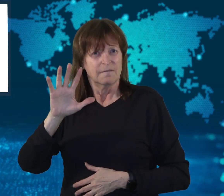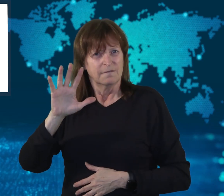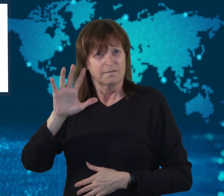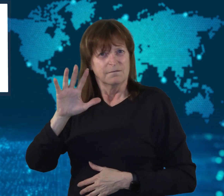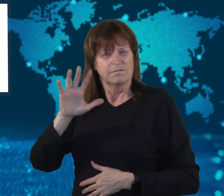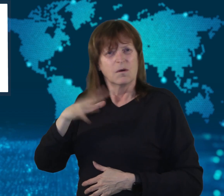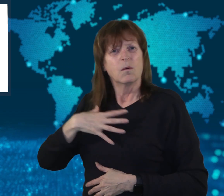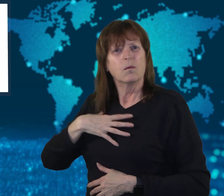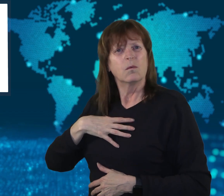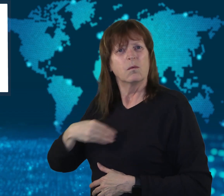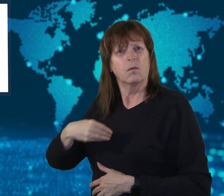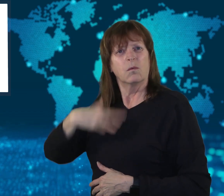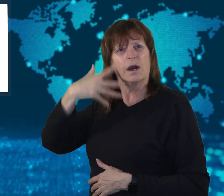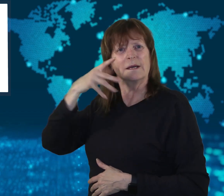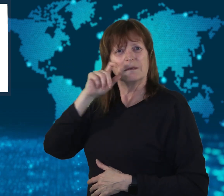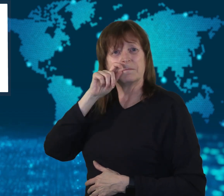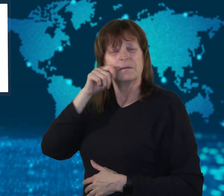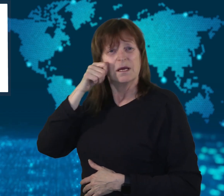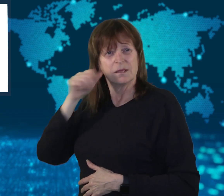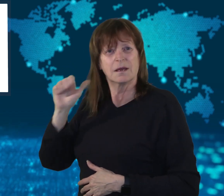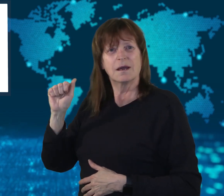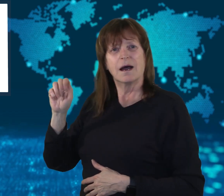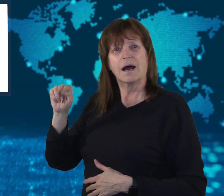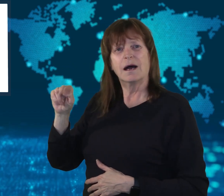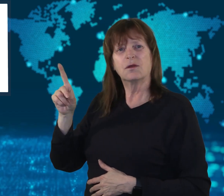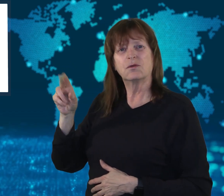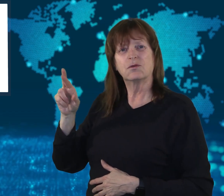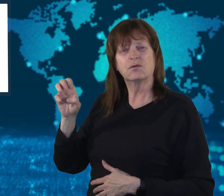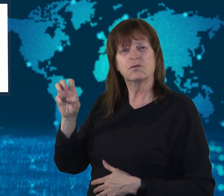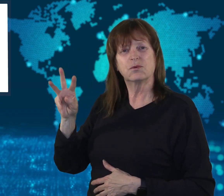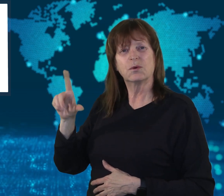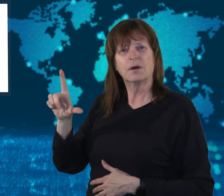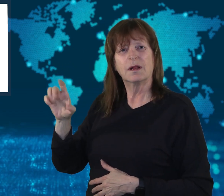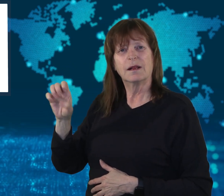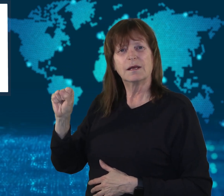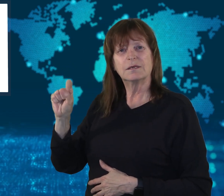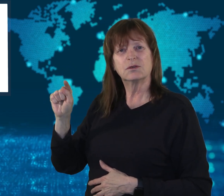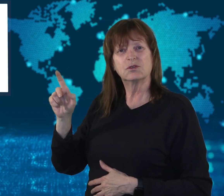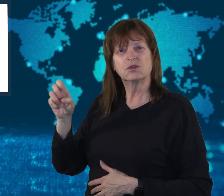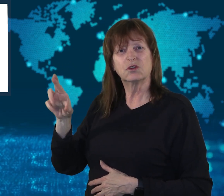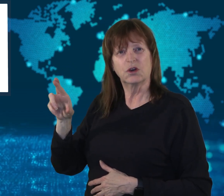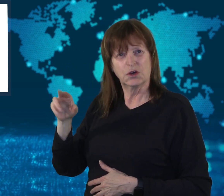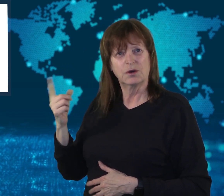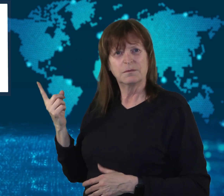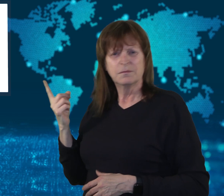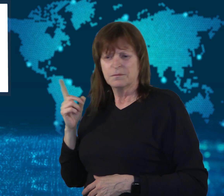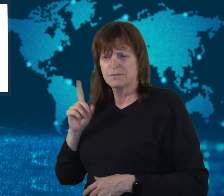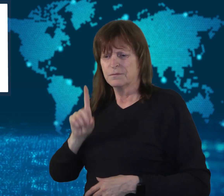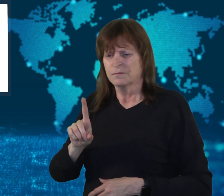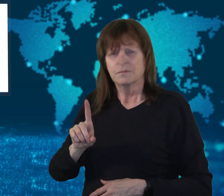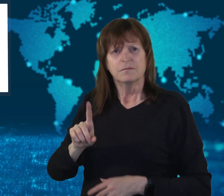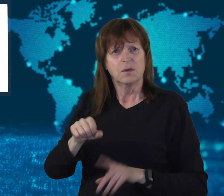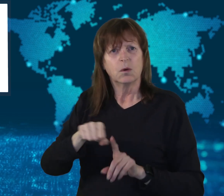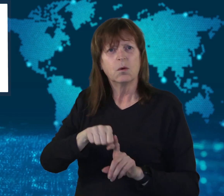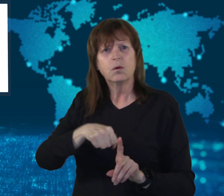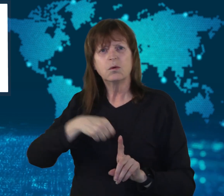Lester then shot him in the right forearm.